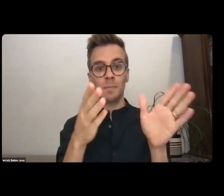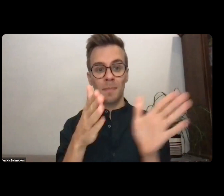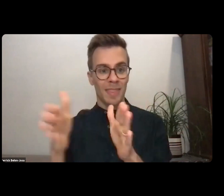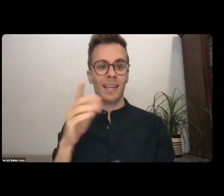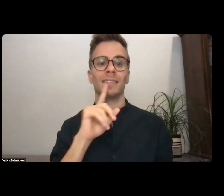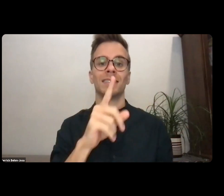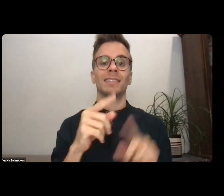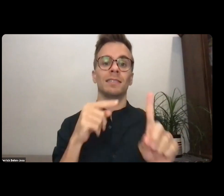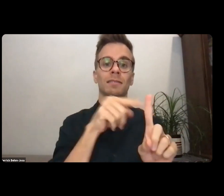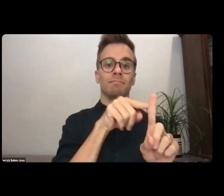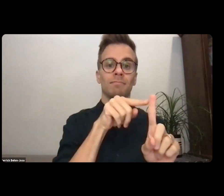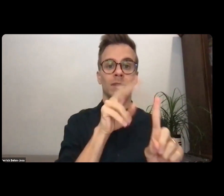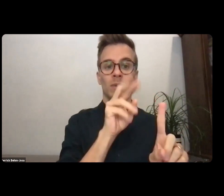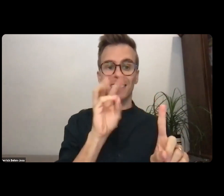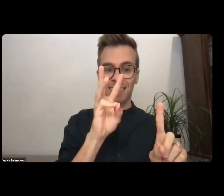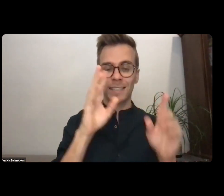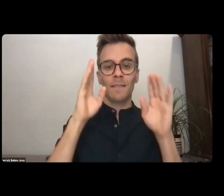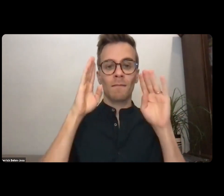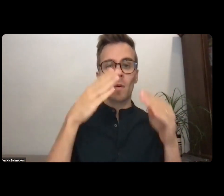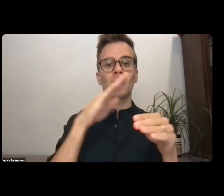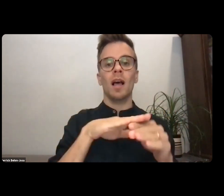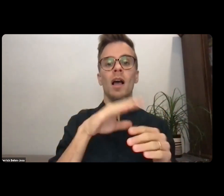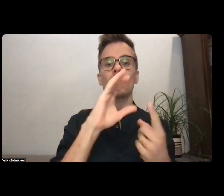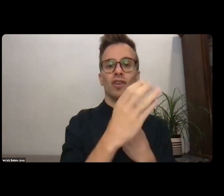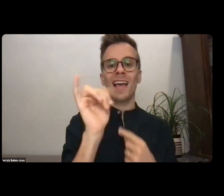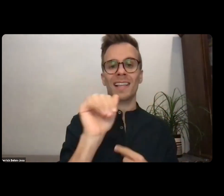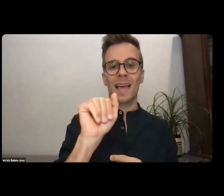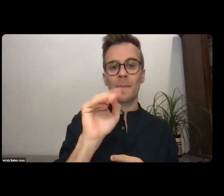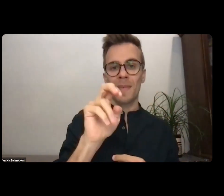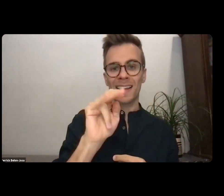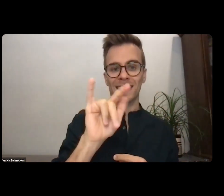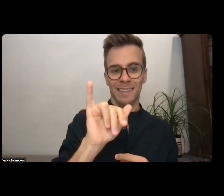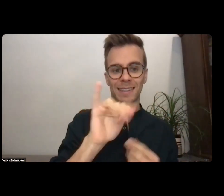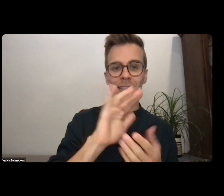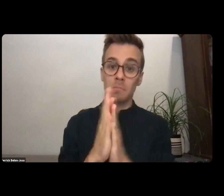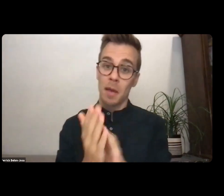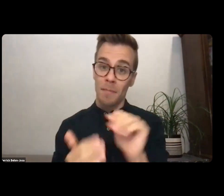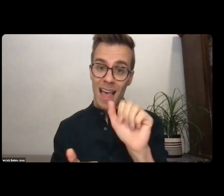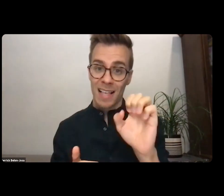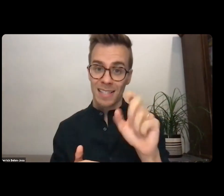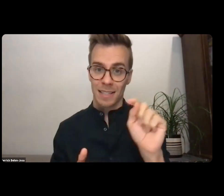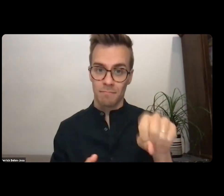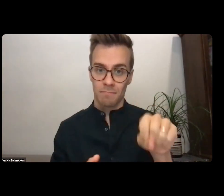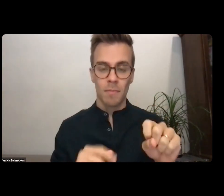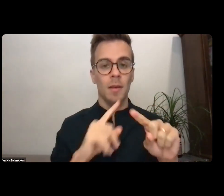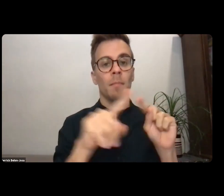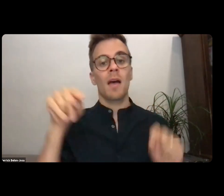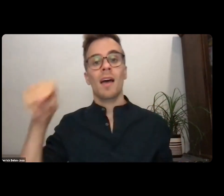The difference between both of those plans is that in 2006 they focused on culture as an amenity versus as an assist.